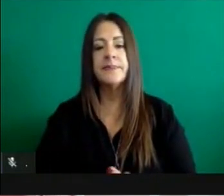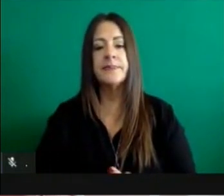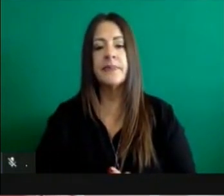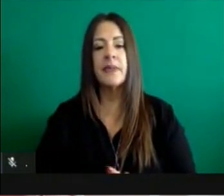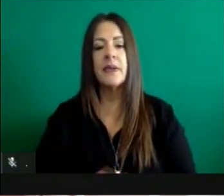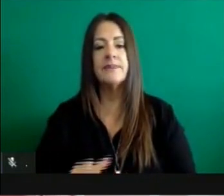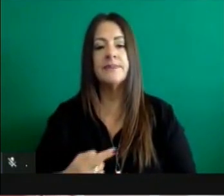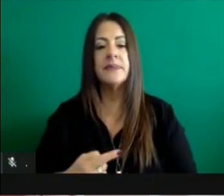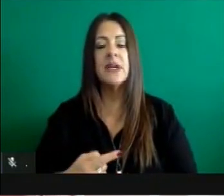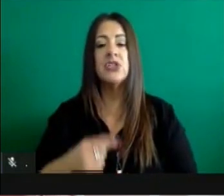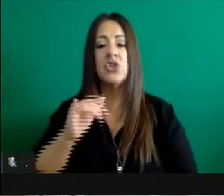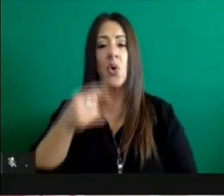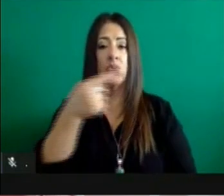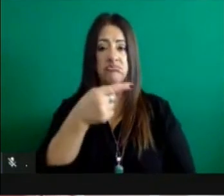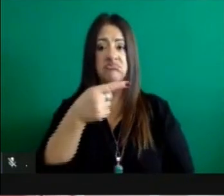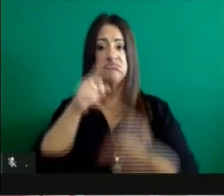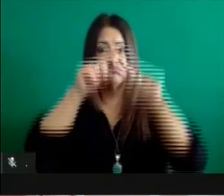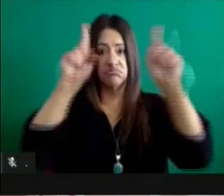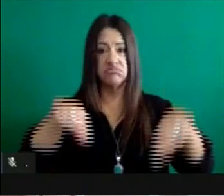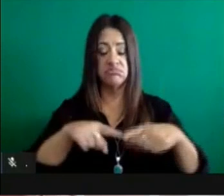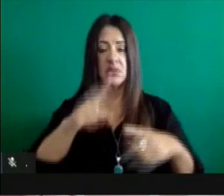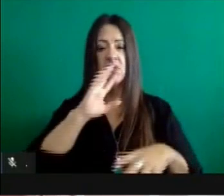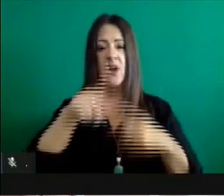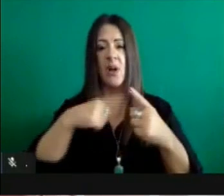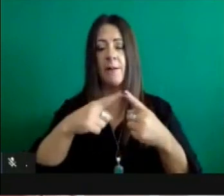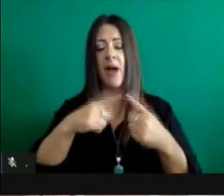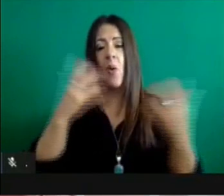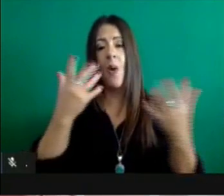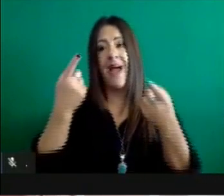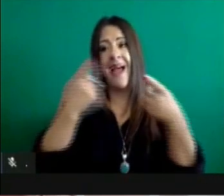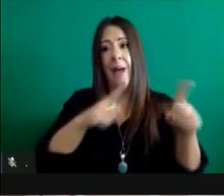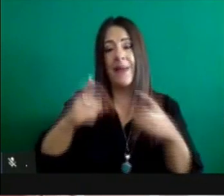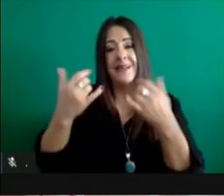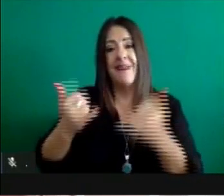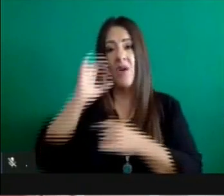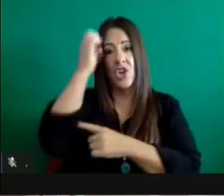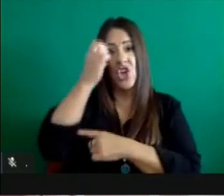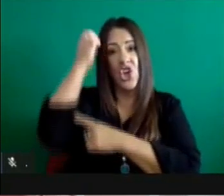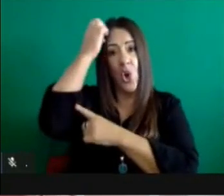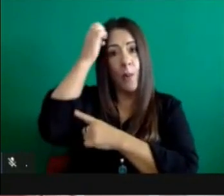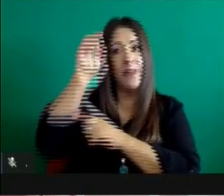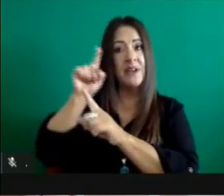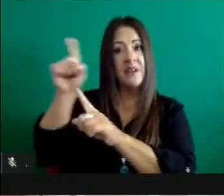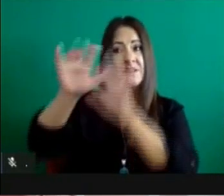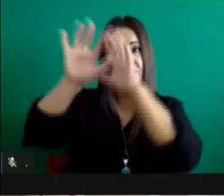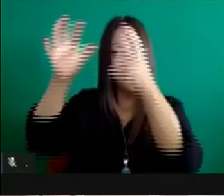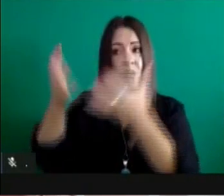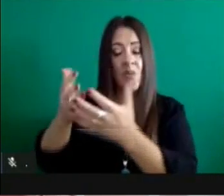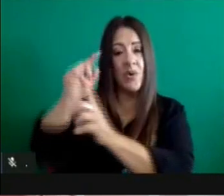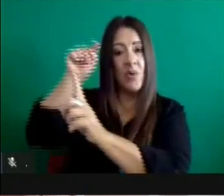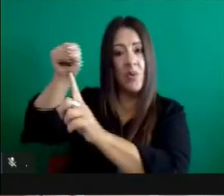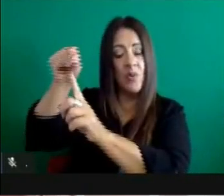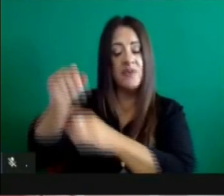CLOSURES. NEXT SLIDE PLEASE.